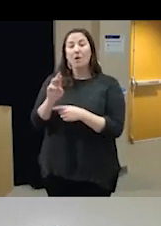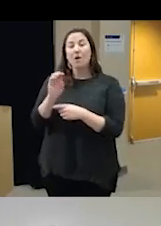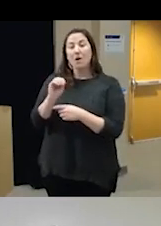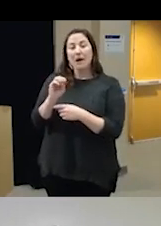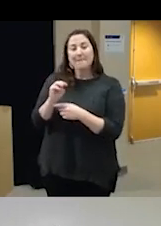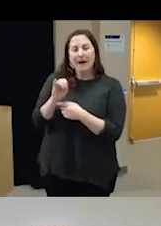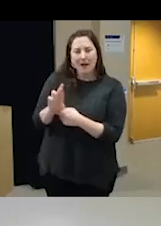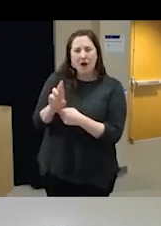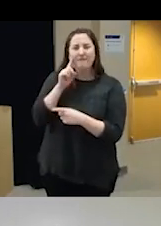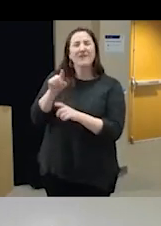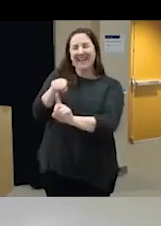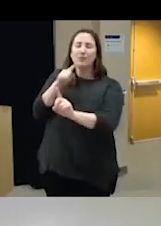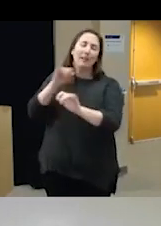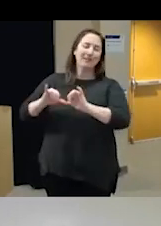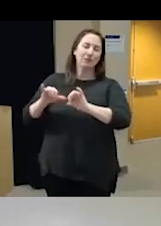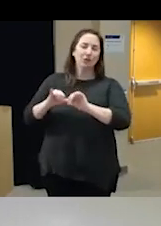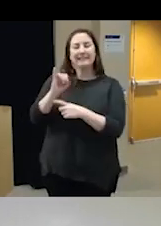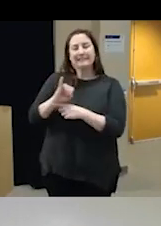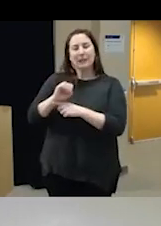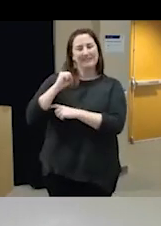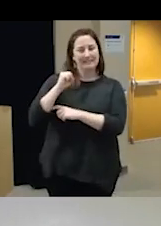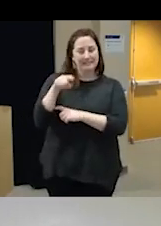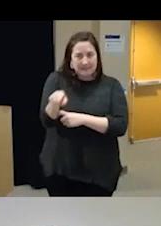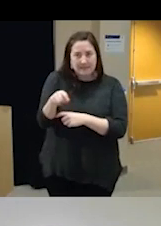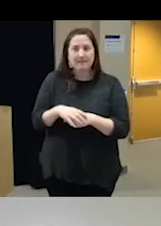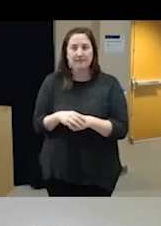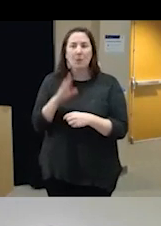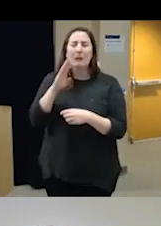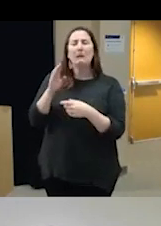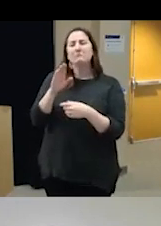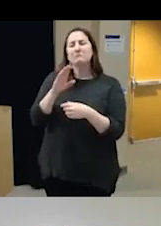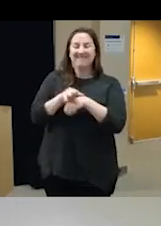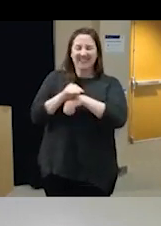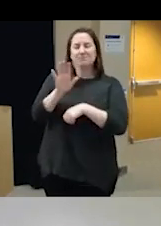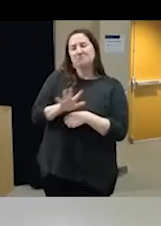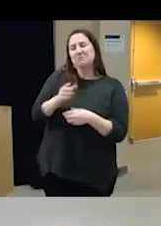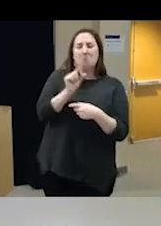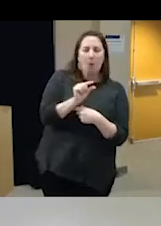insulin resistance where in the small to medium effect size now is this really